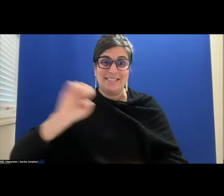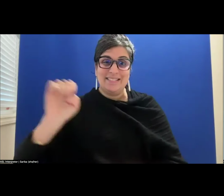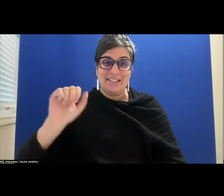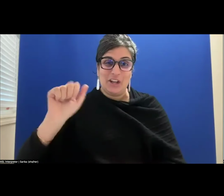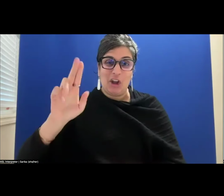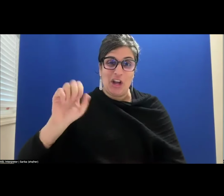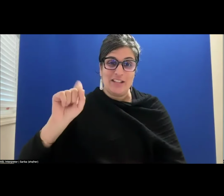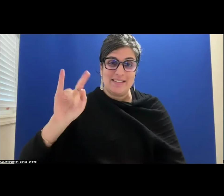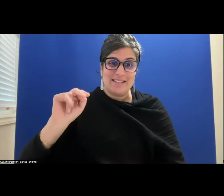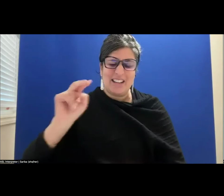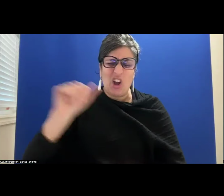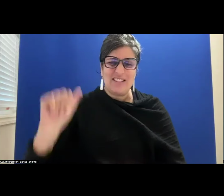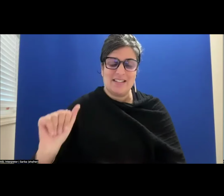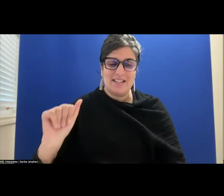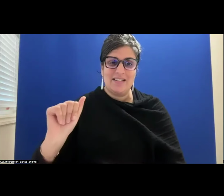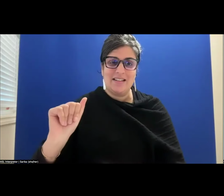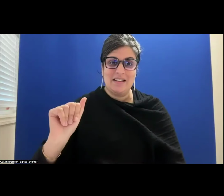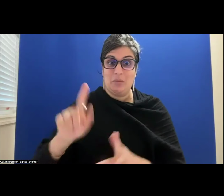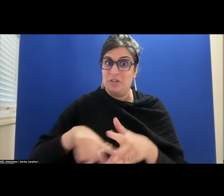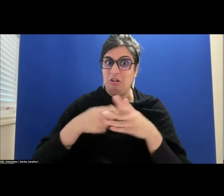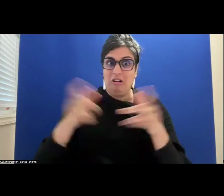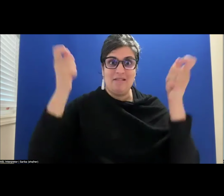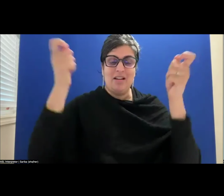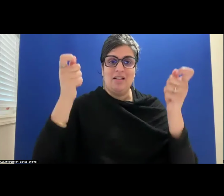We had no idea we were going to do it twice, much less 20 times.